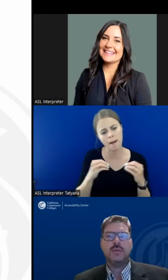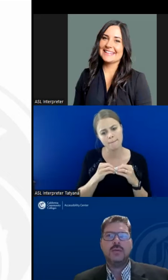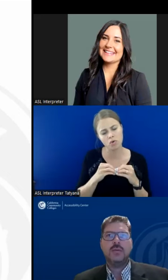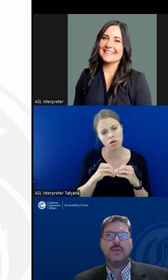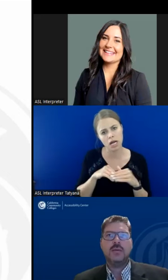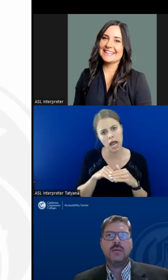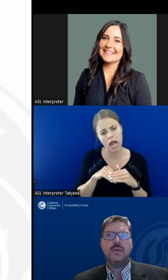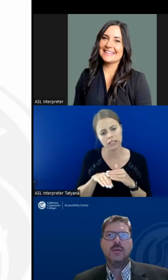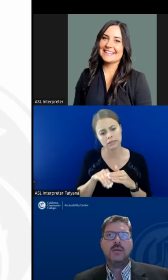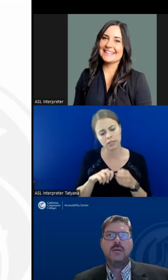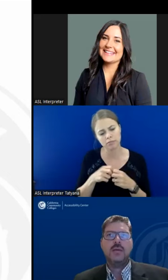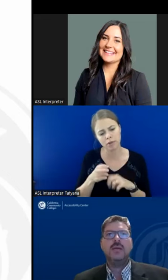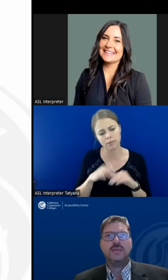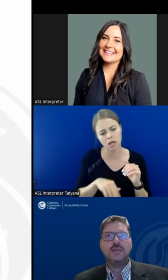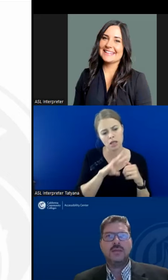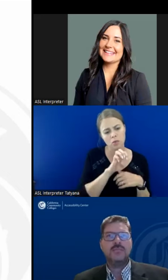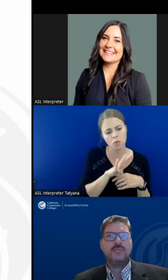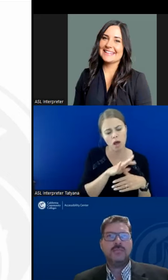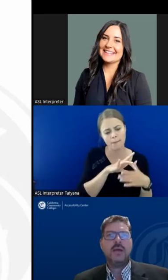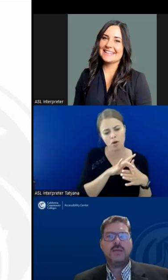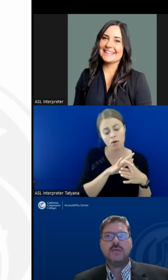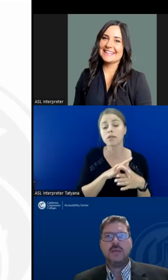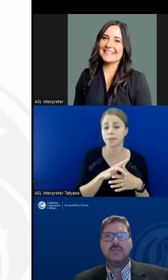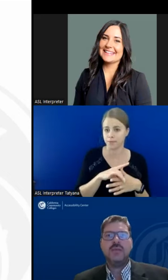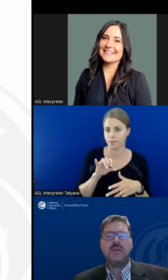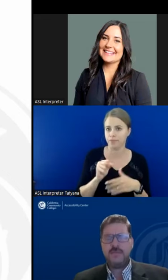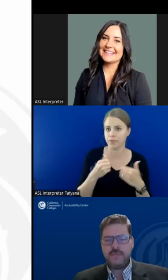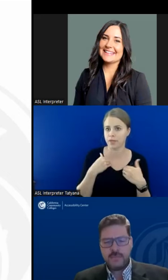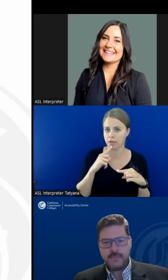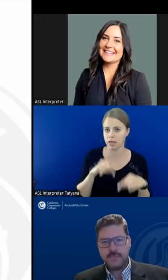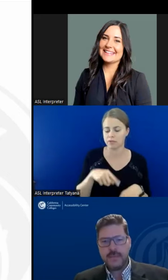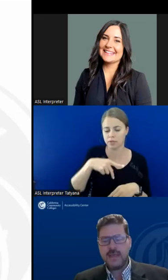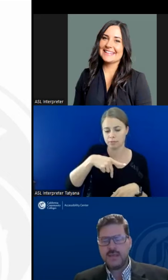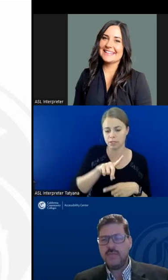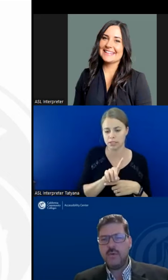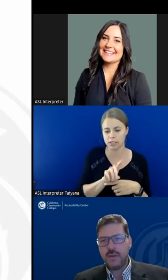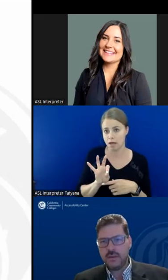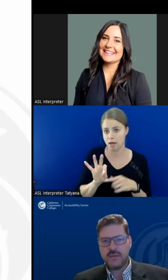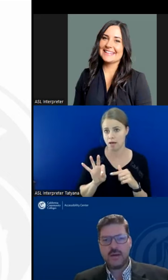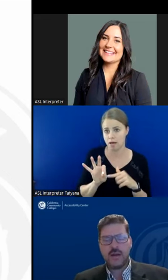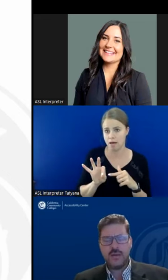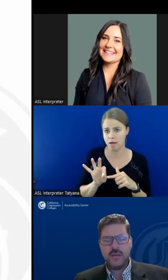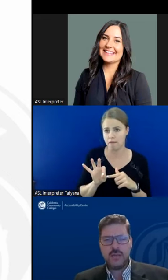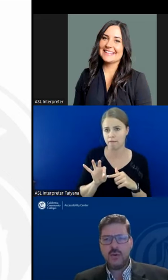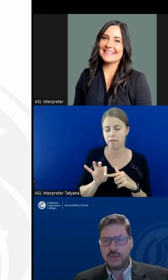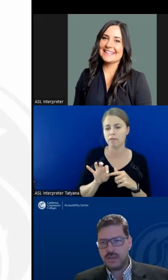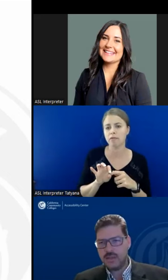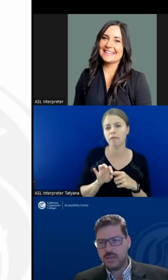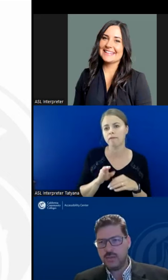And yes there is a answer here. PDF is evolving, they're trying to make it more accessible,